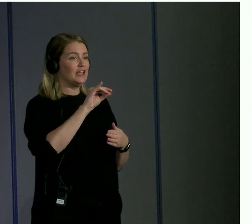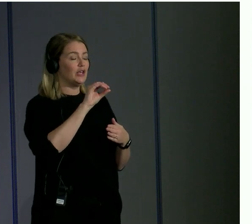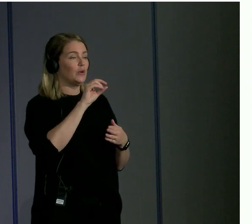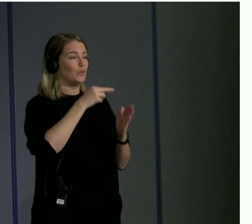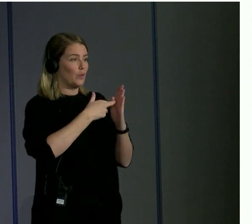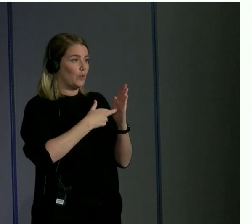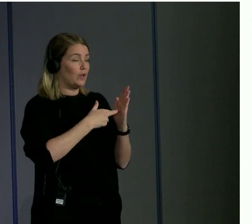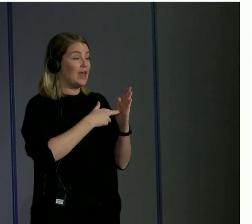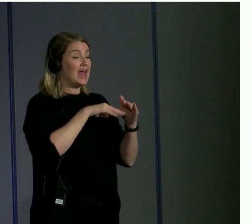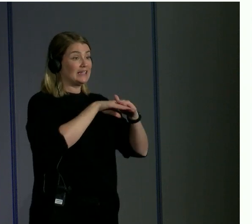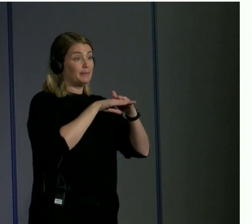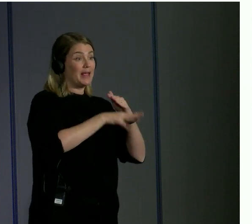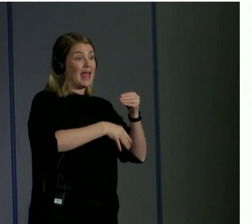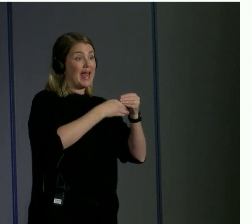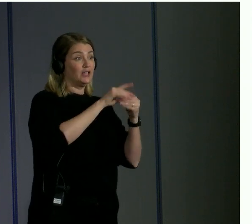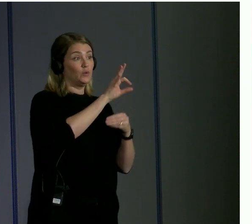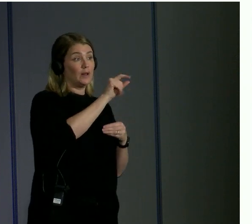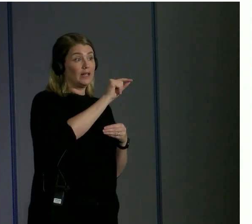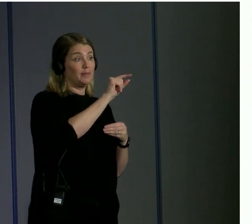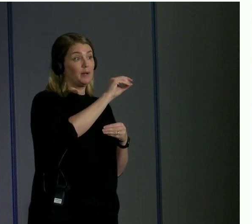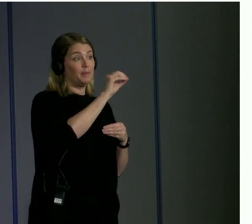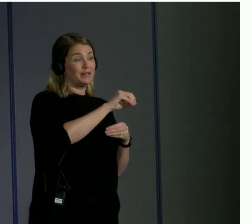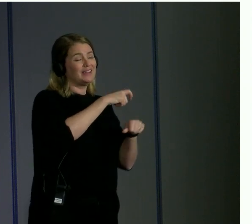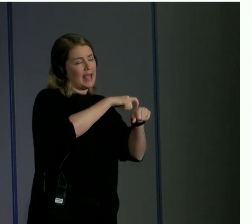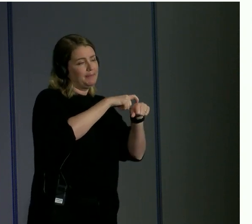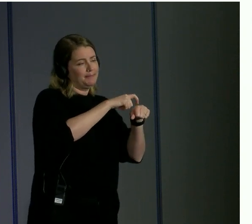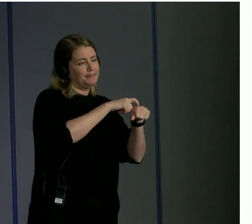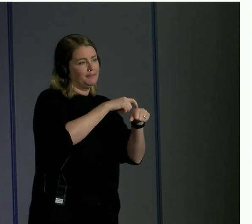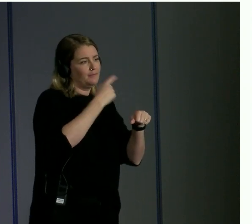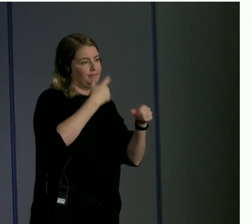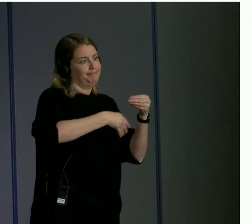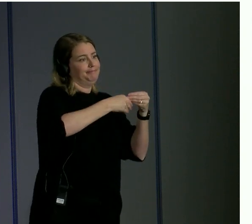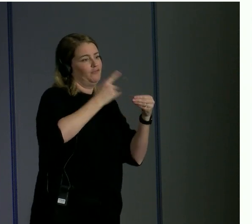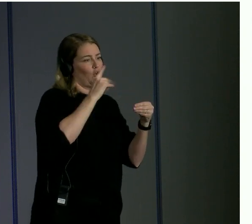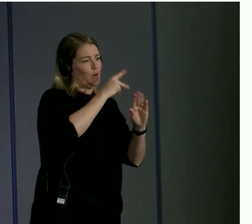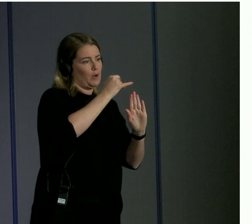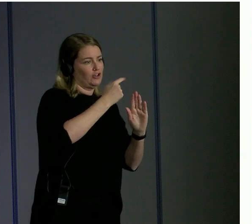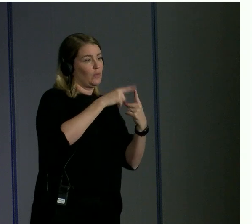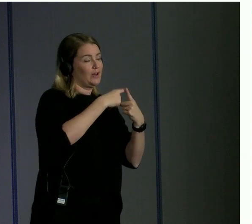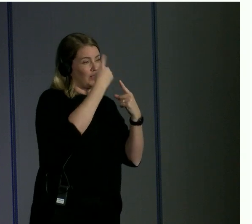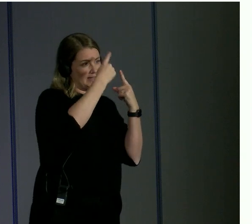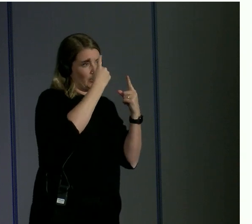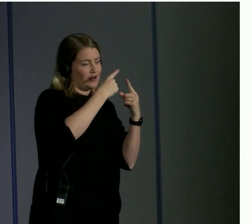adds 20% of time to your project when you consider it from the beginning. It adds some time.